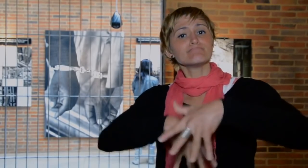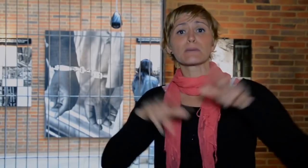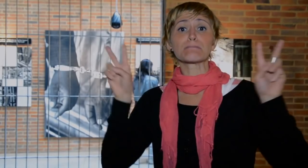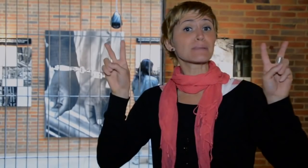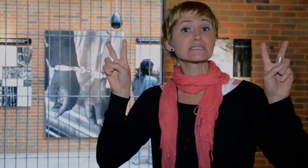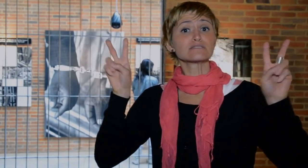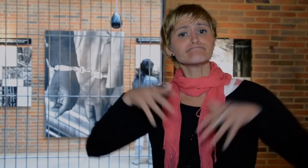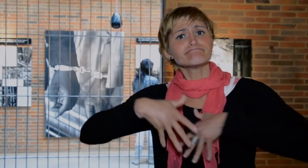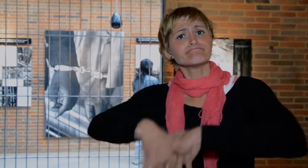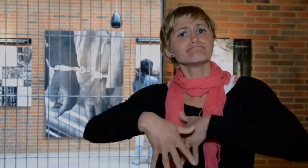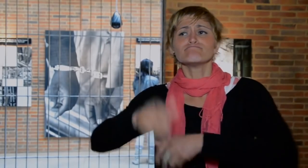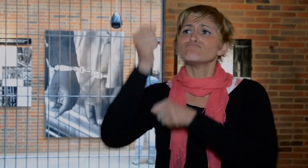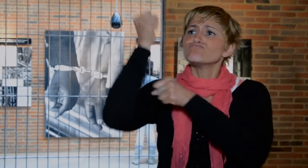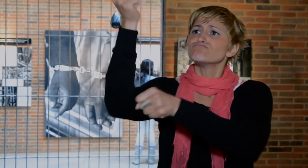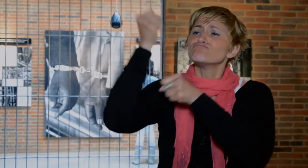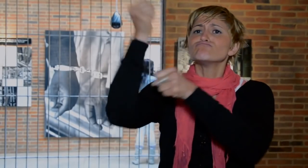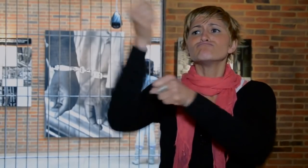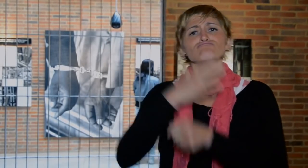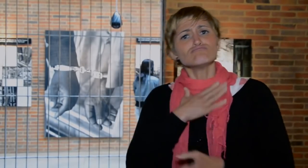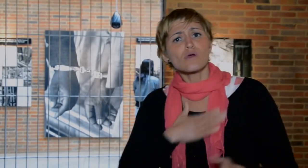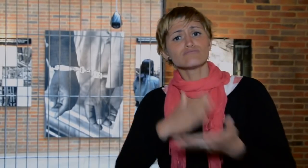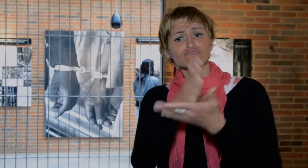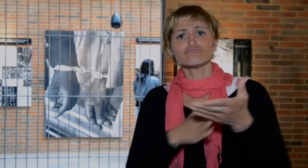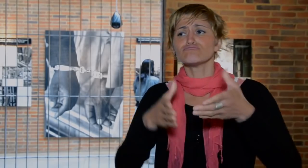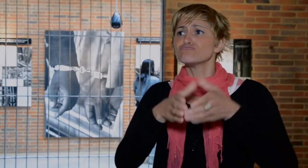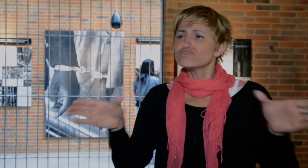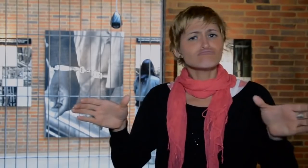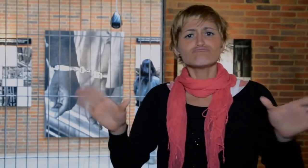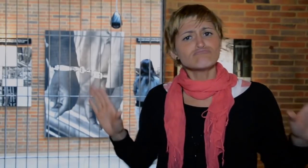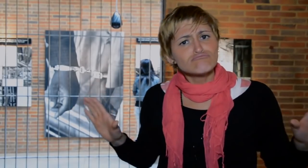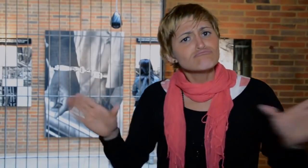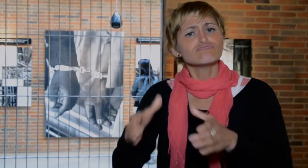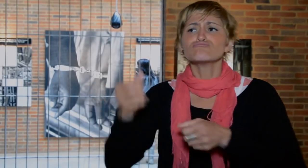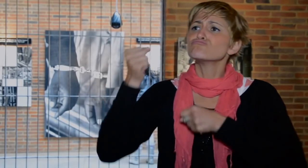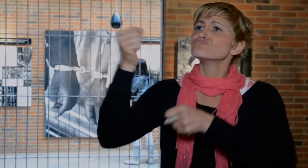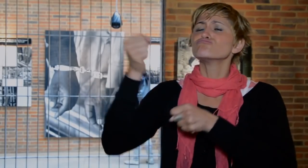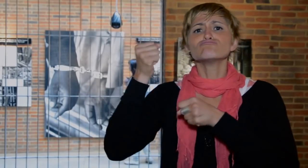many peaceful demonstrative marches and voiced the desire